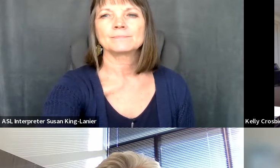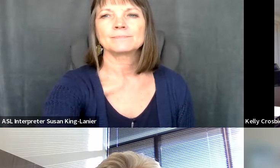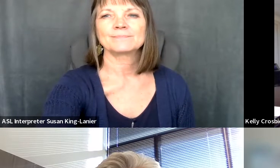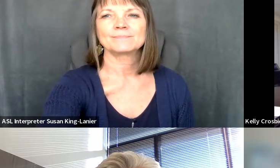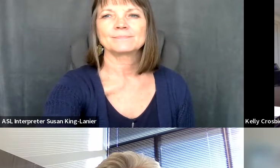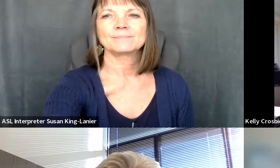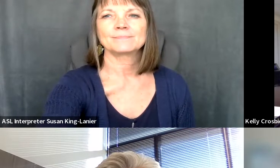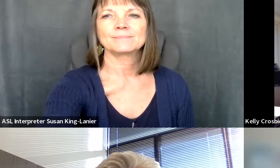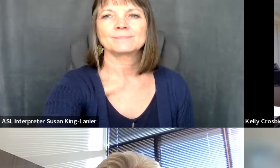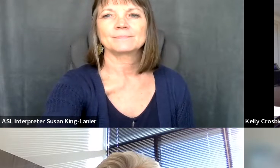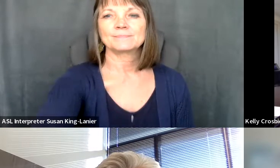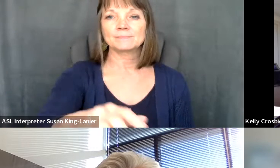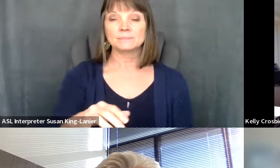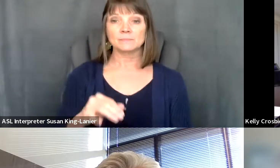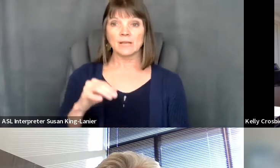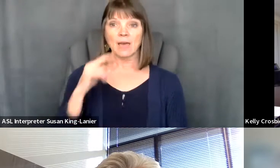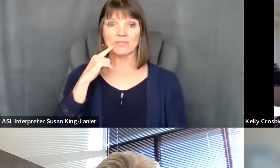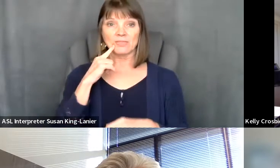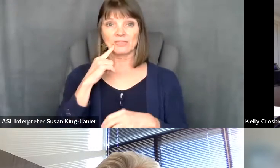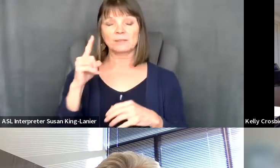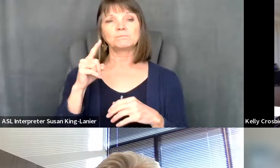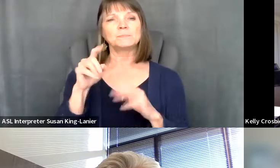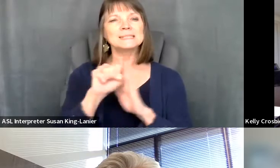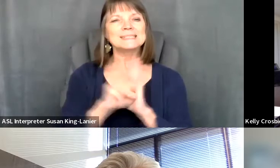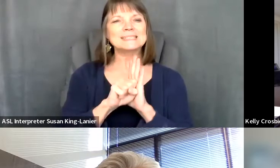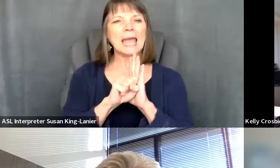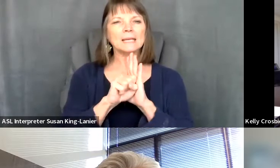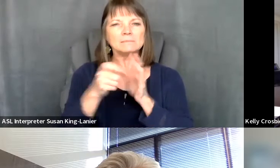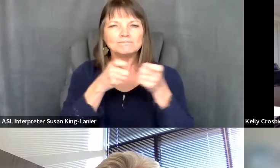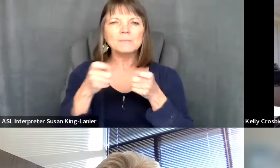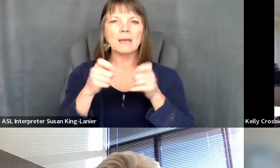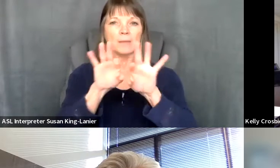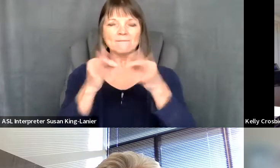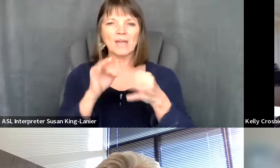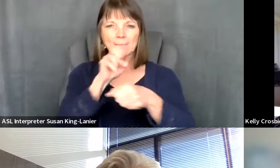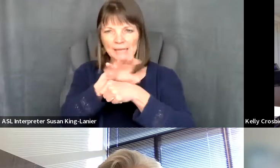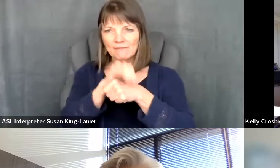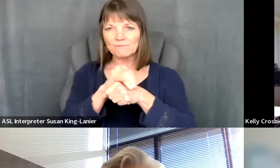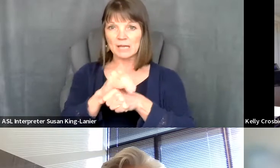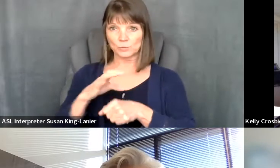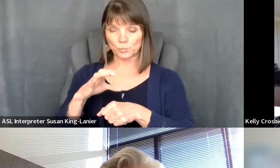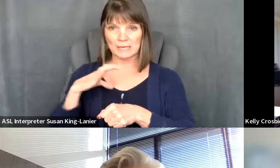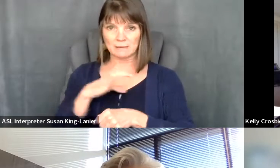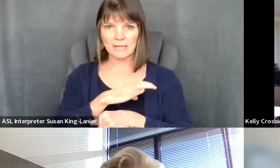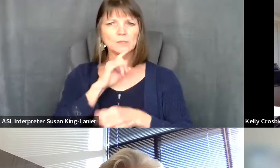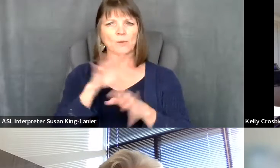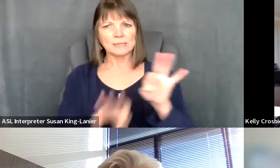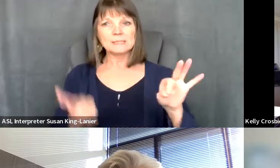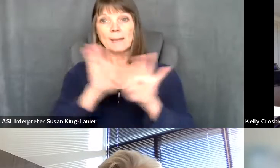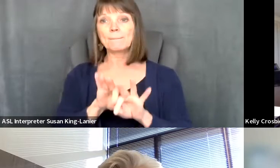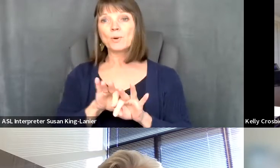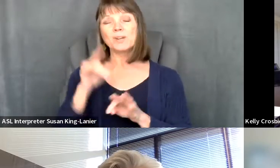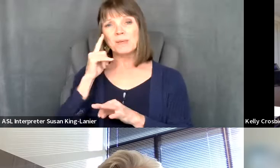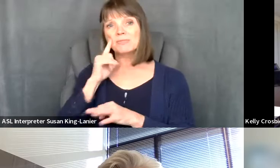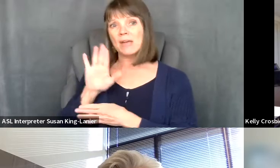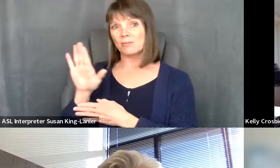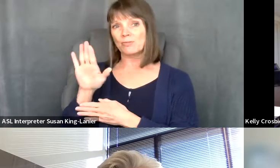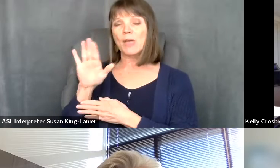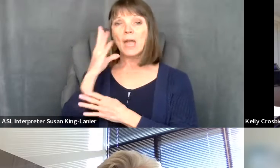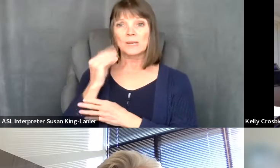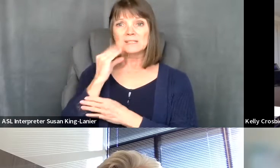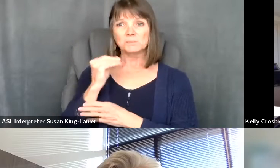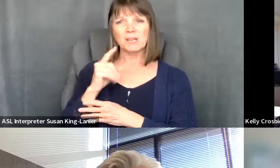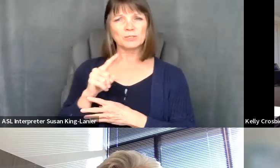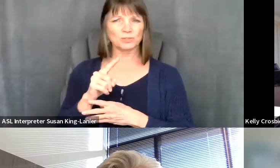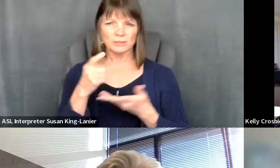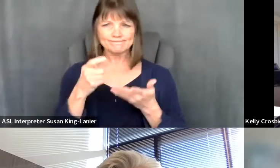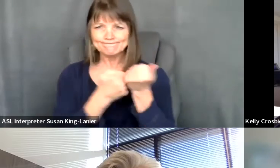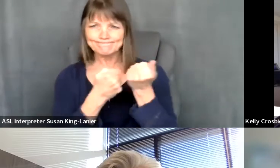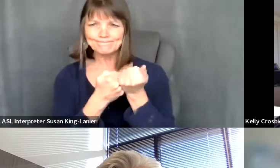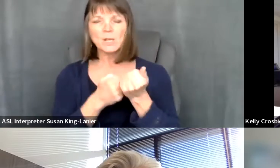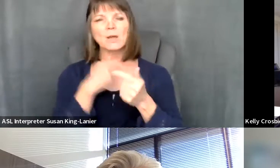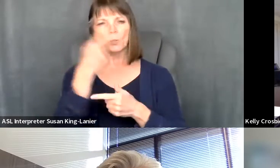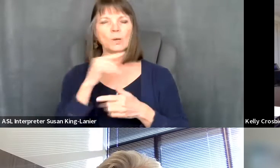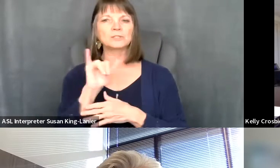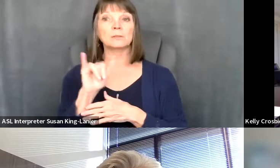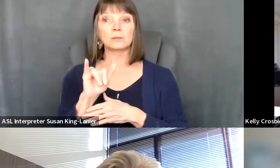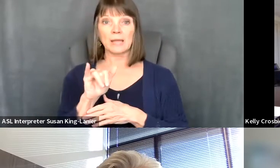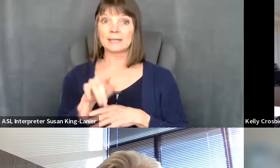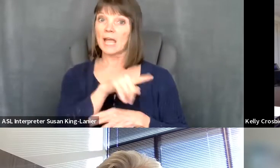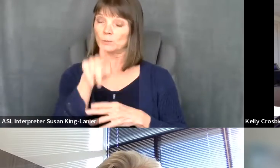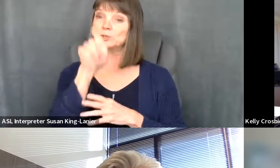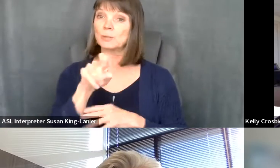Kelly Crosbie: The State, consumer and Family Advisory Council is incredibly important to us, because we think people with lived experience. Their voice should drive the system. It should say what our system should look like, and we should be incredibly responsive to that.